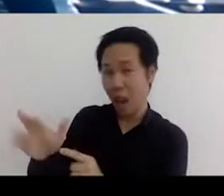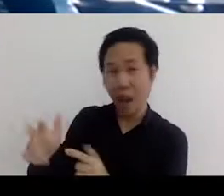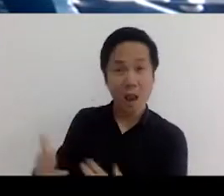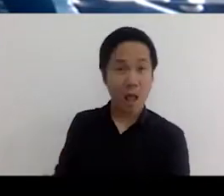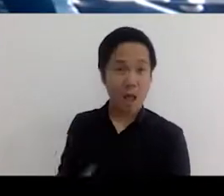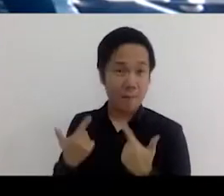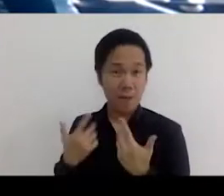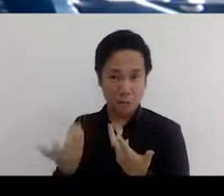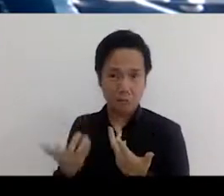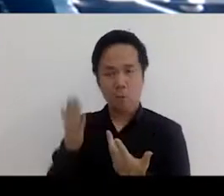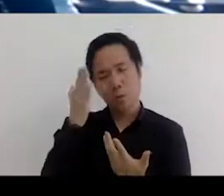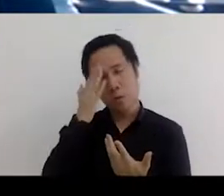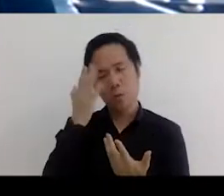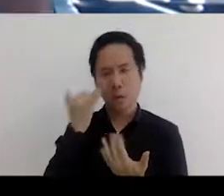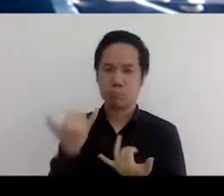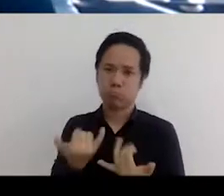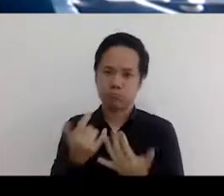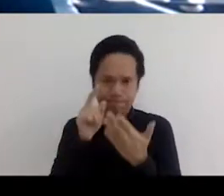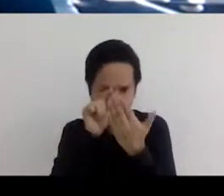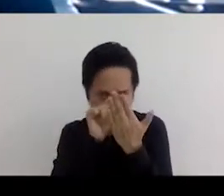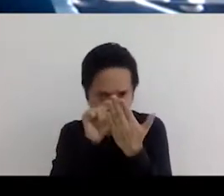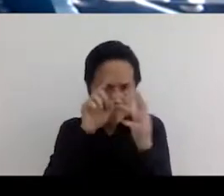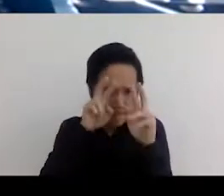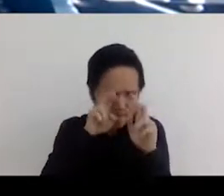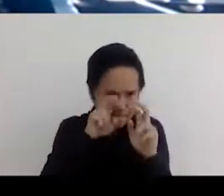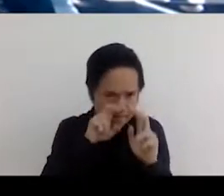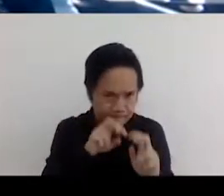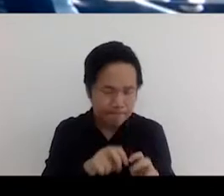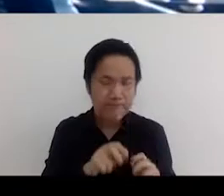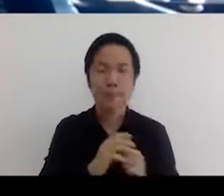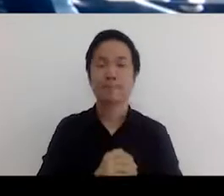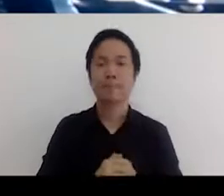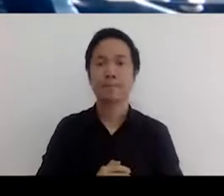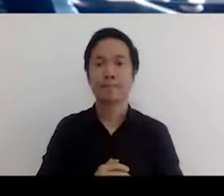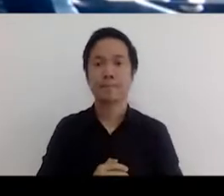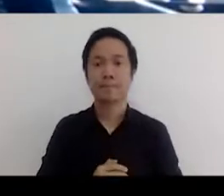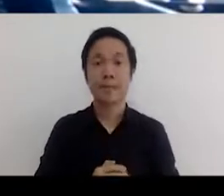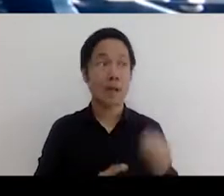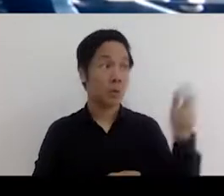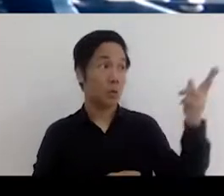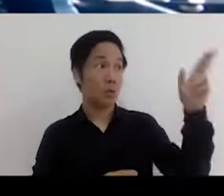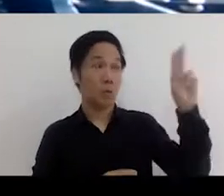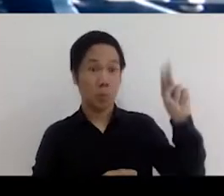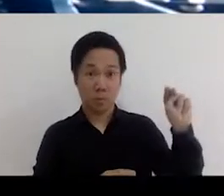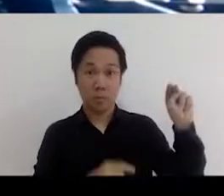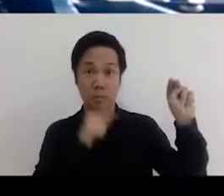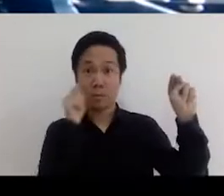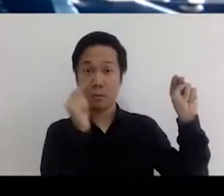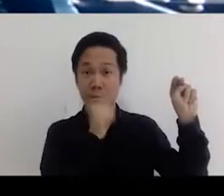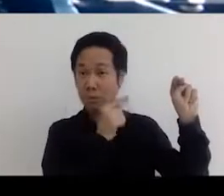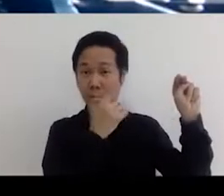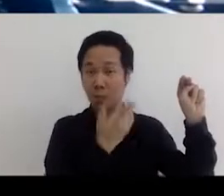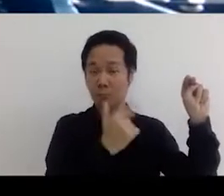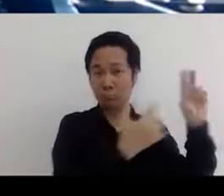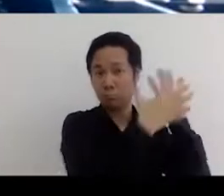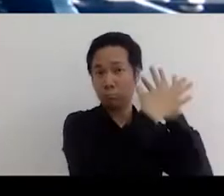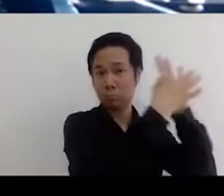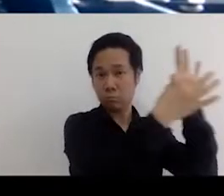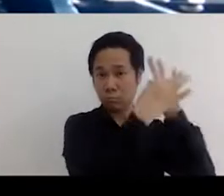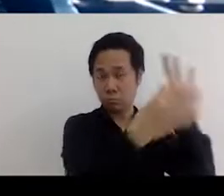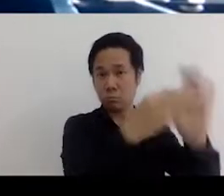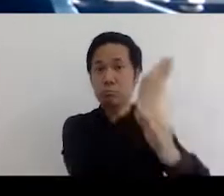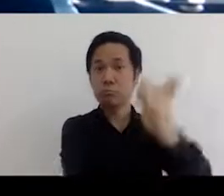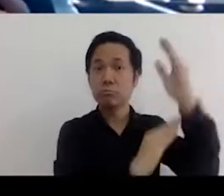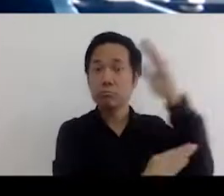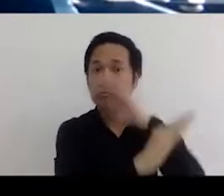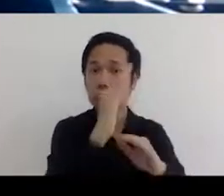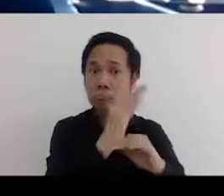to tell us what we needed to change to make sure that the UN house was disabled-friendly and we have invested the money to equip the house.